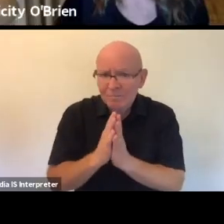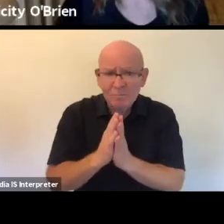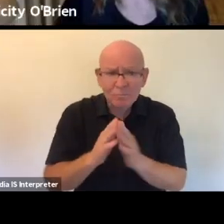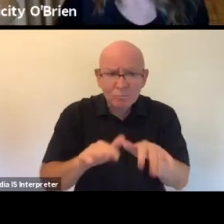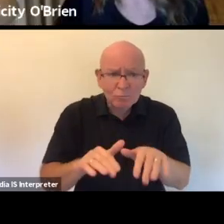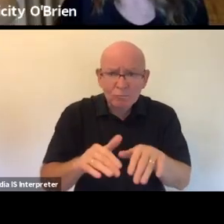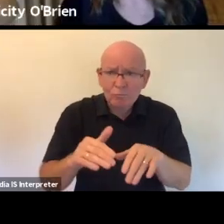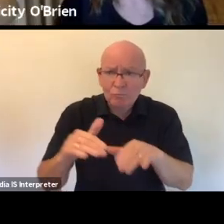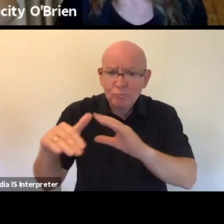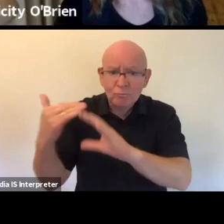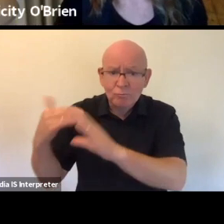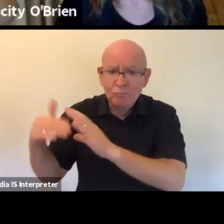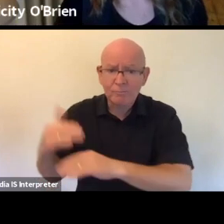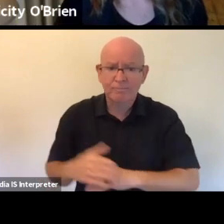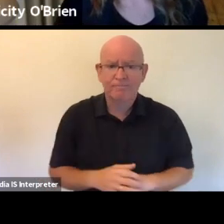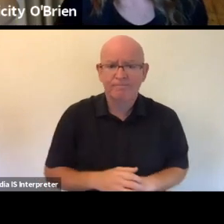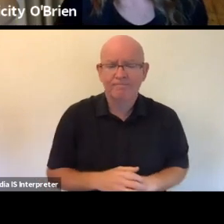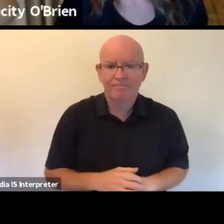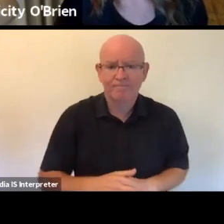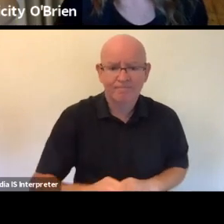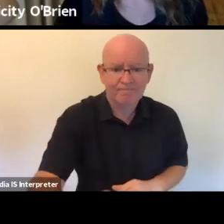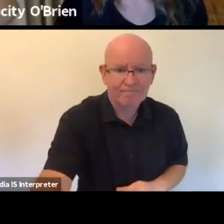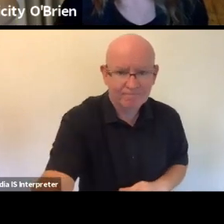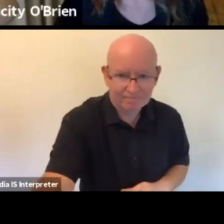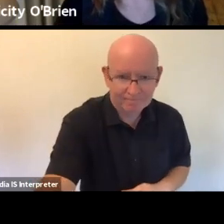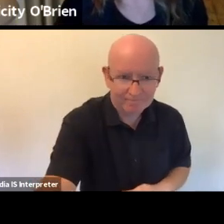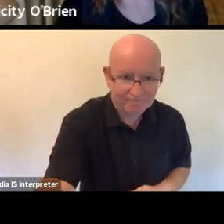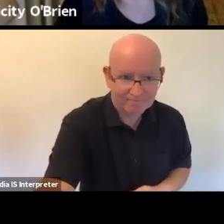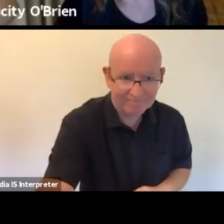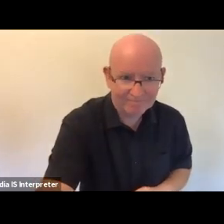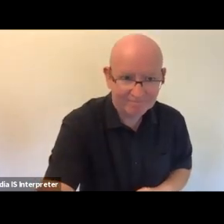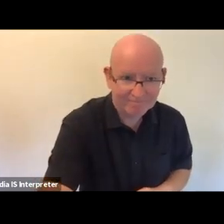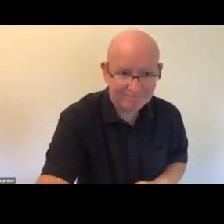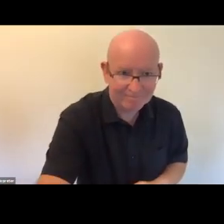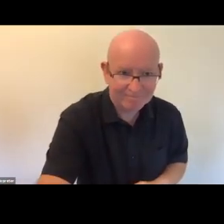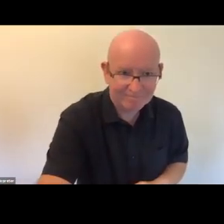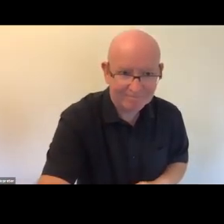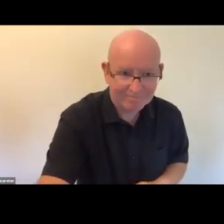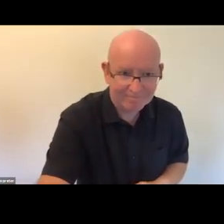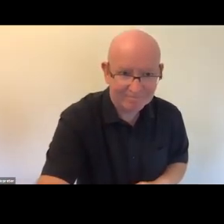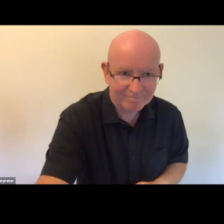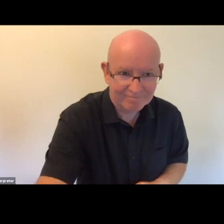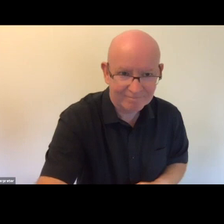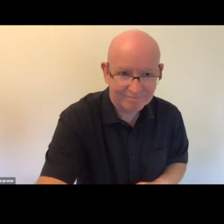Over to you Joaozito. Yeah. Okay.